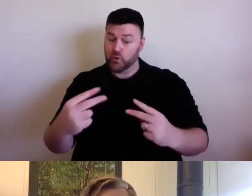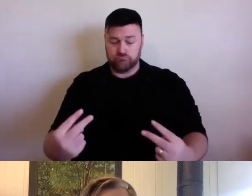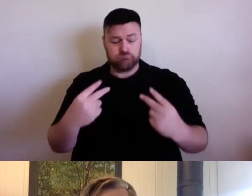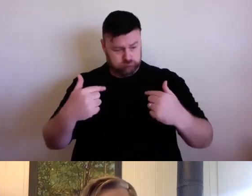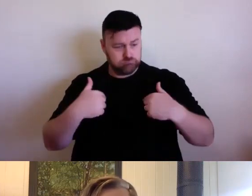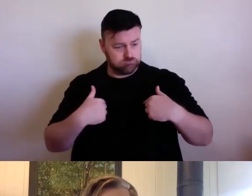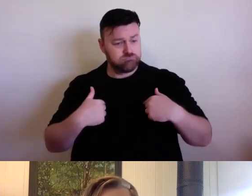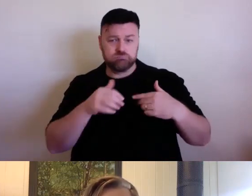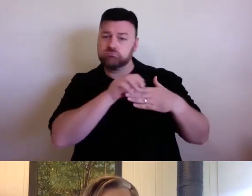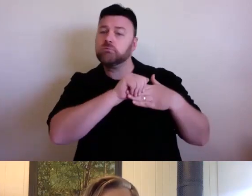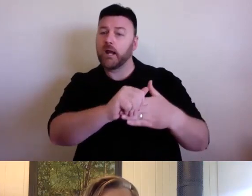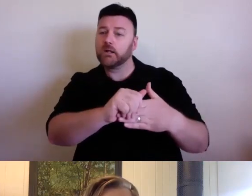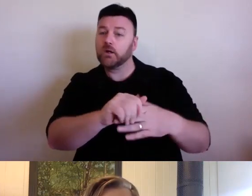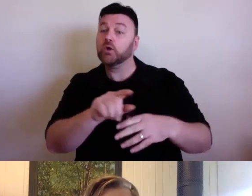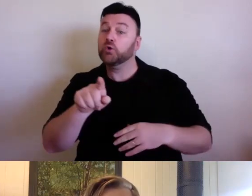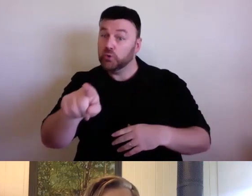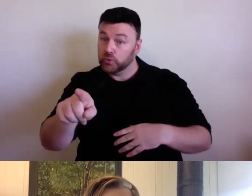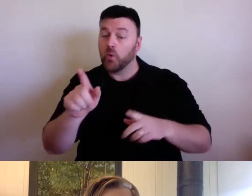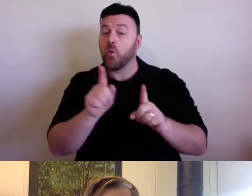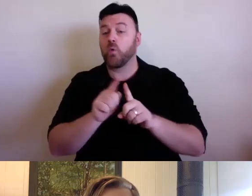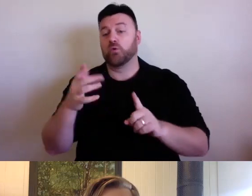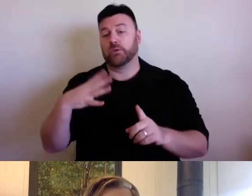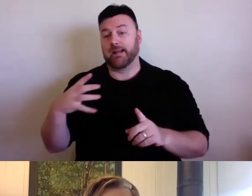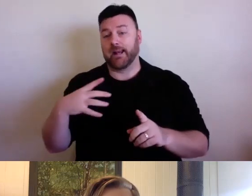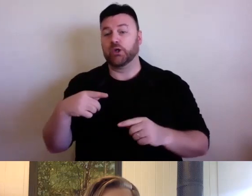recognise that you're also triggering people's loss aversion.